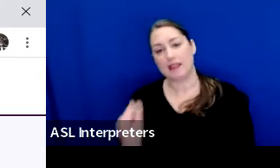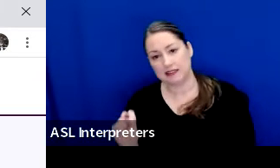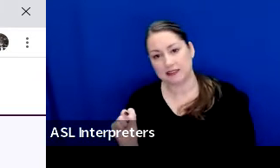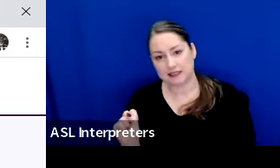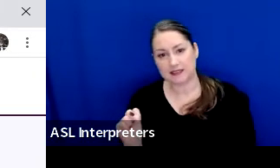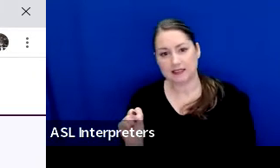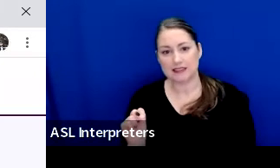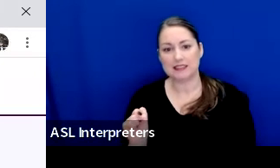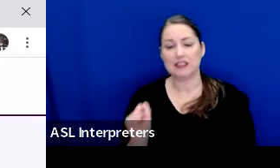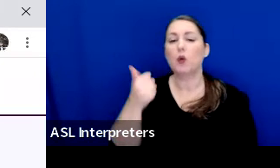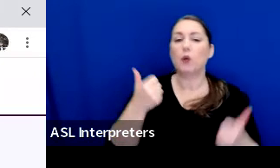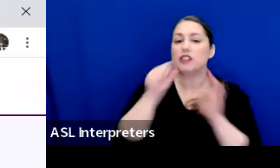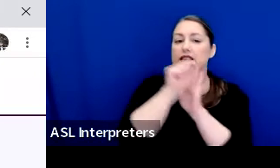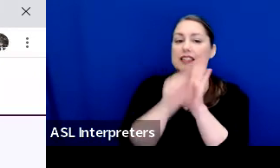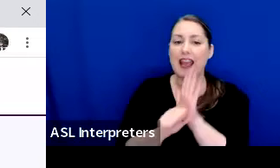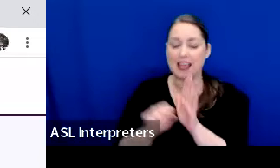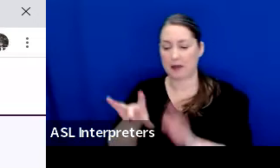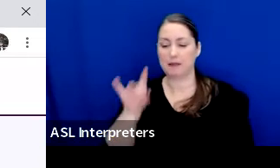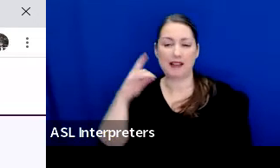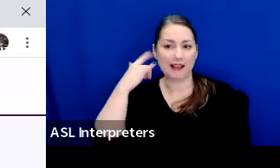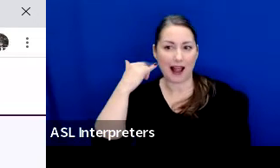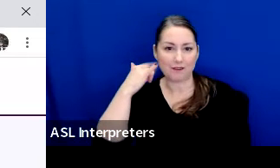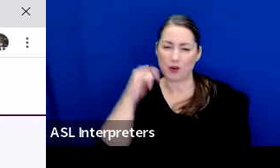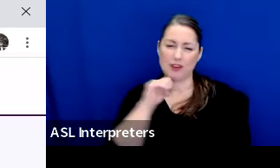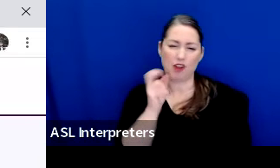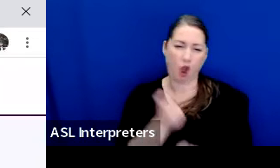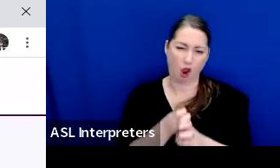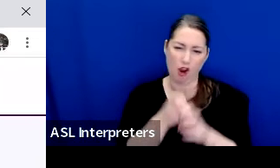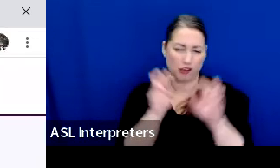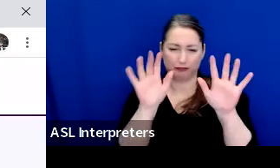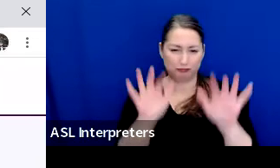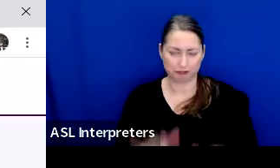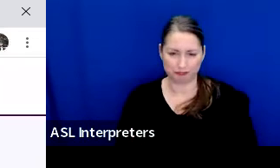It's like a say, California. It's not hard or anything. Please enter in the name of your institution.